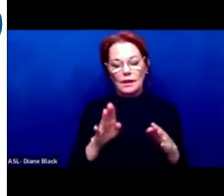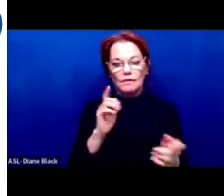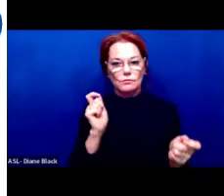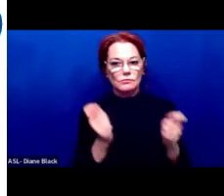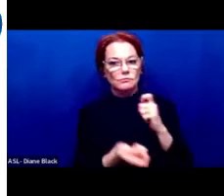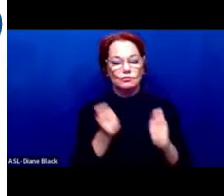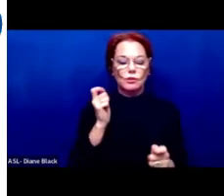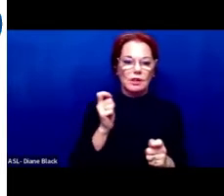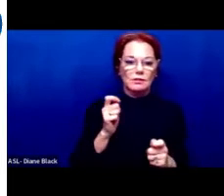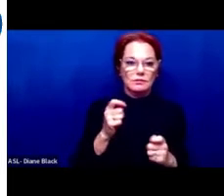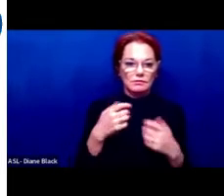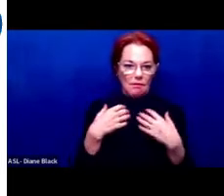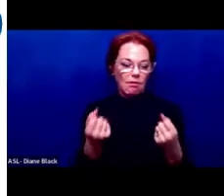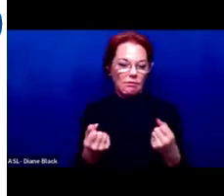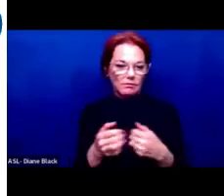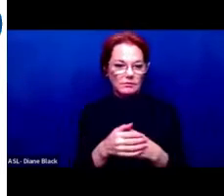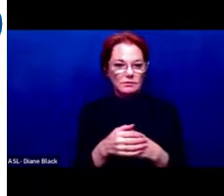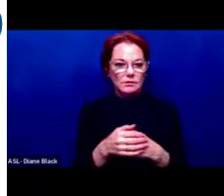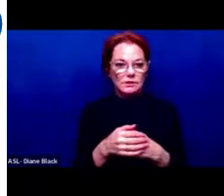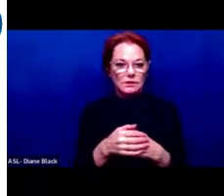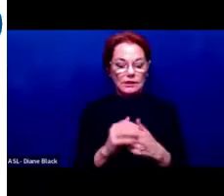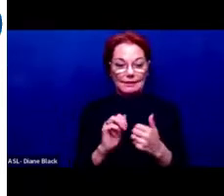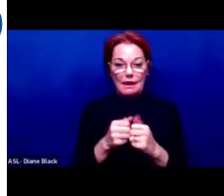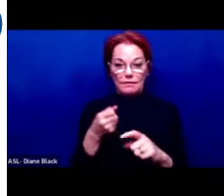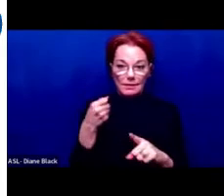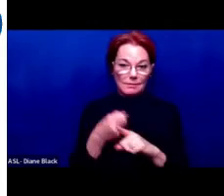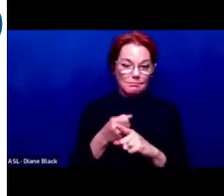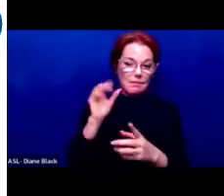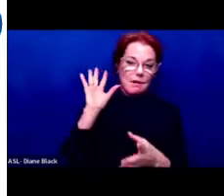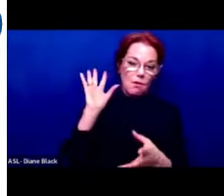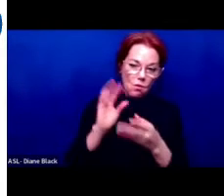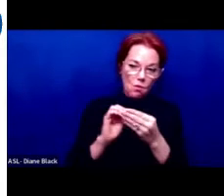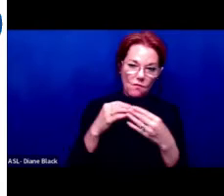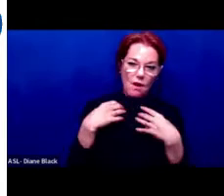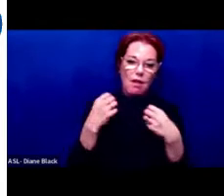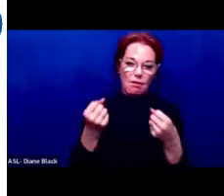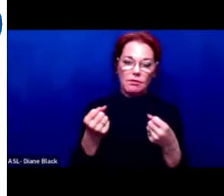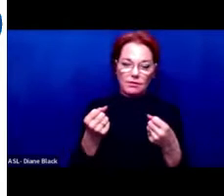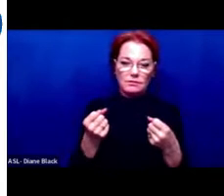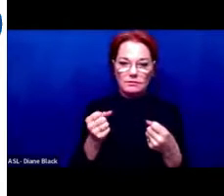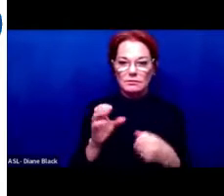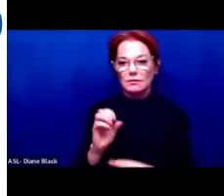and how they impact overall health outcomes. Outcomes, such as, you know, satisfaction with